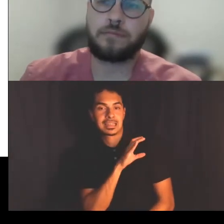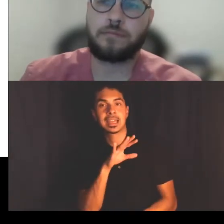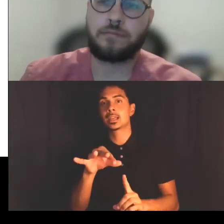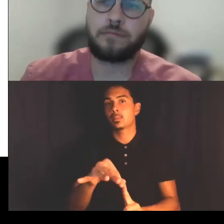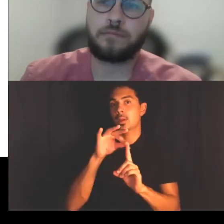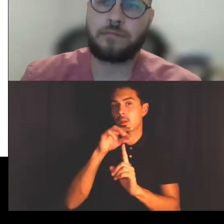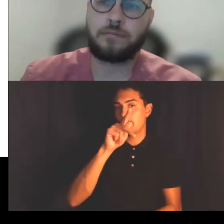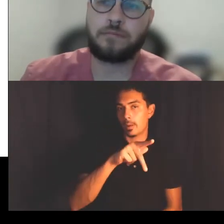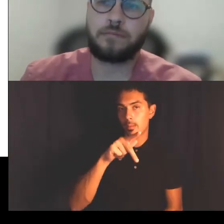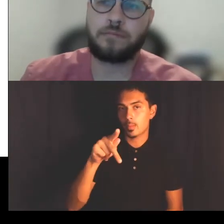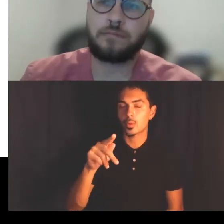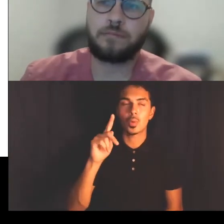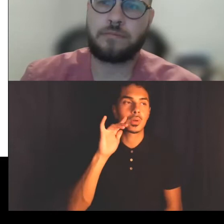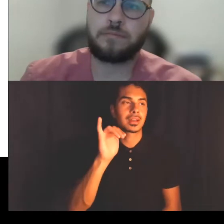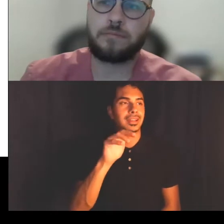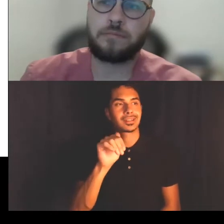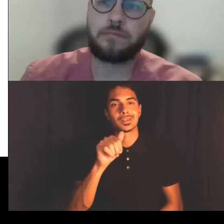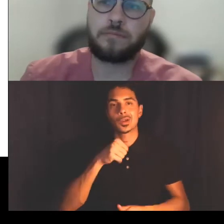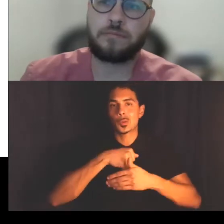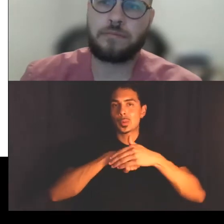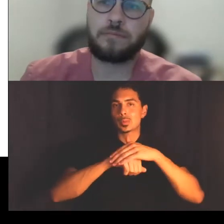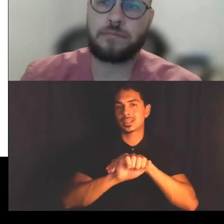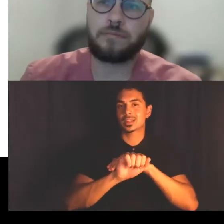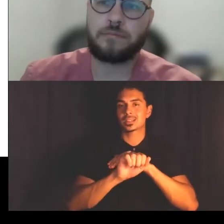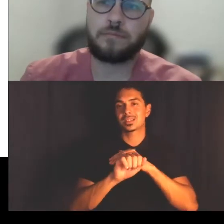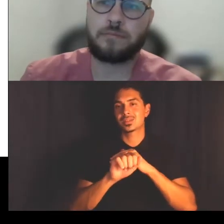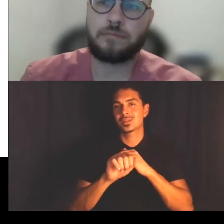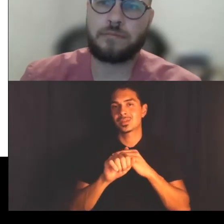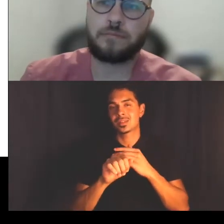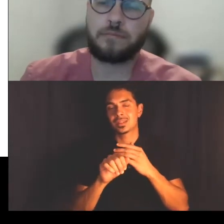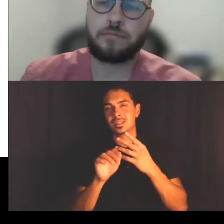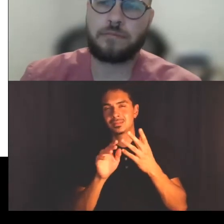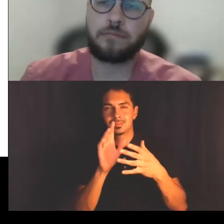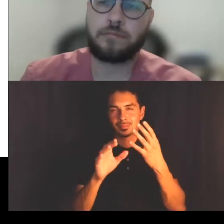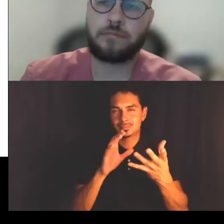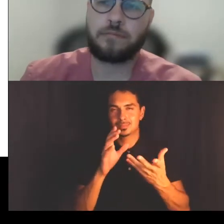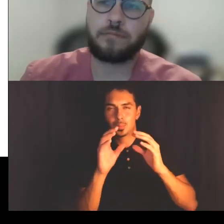or a reproductive type thing, bring it up to a staff member.